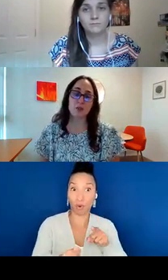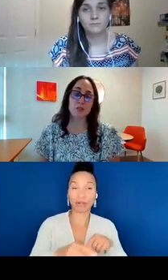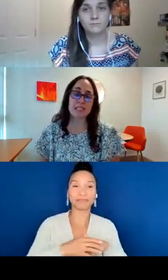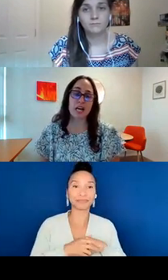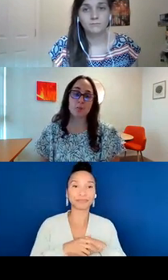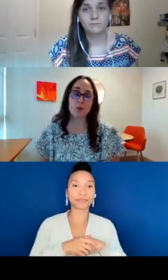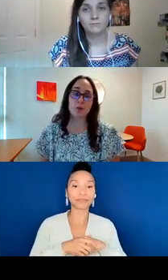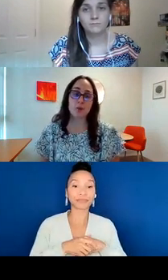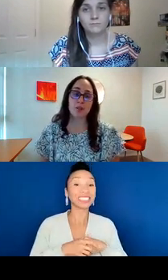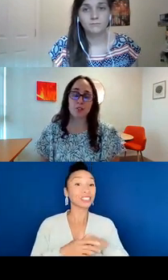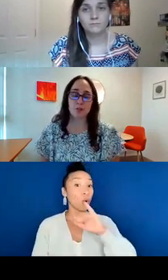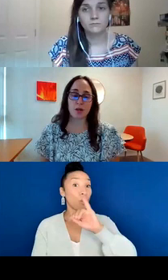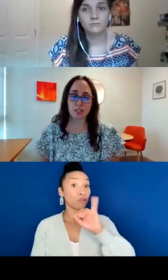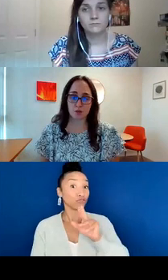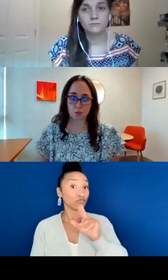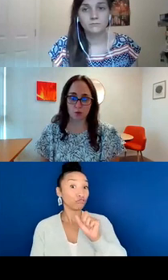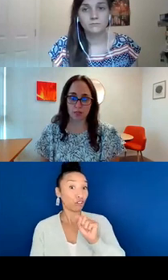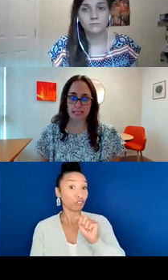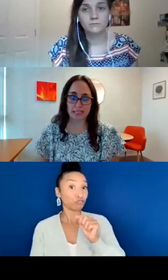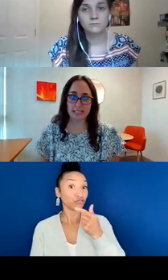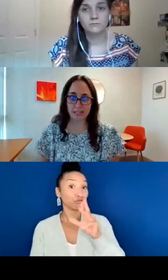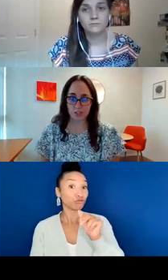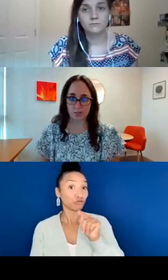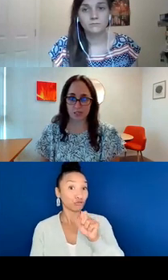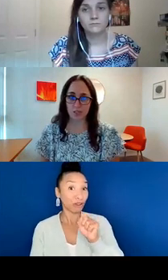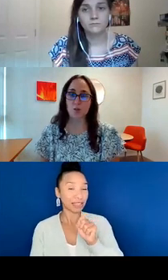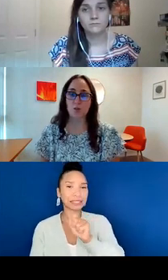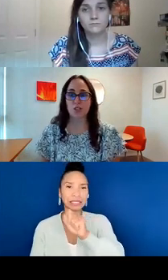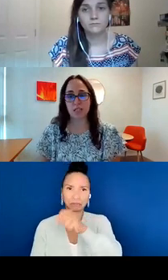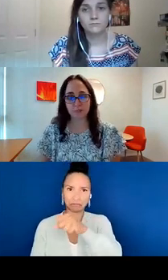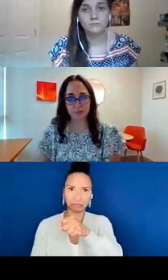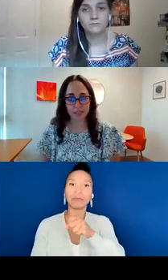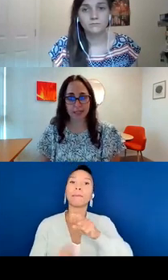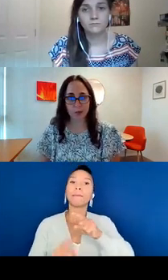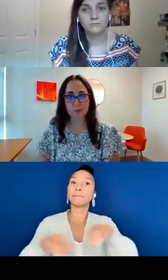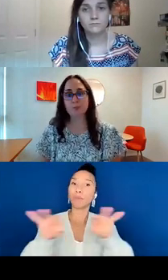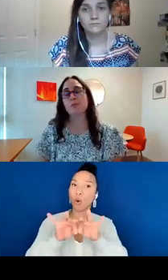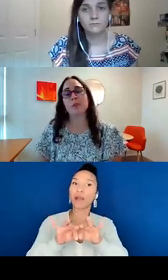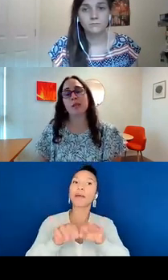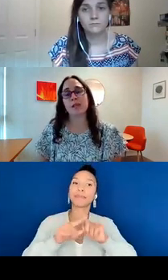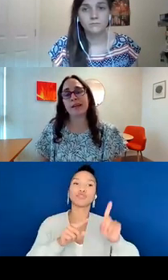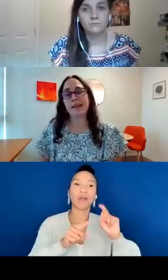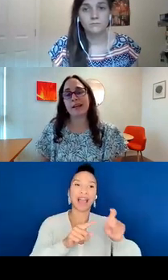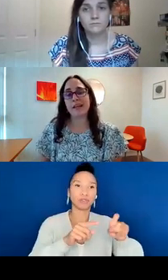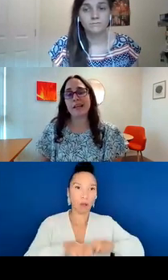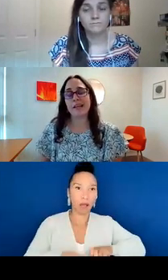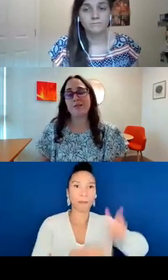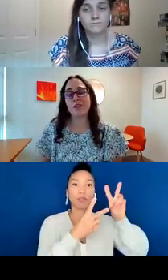because you do need to upload your progress report as an attachment when you're done filling it out.